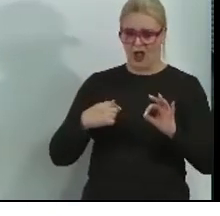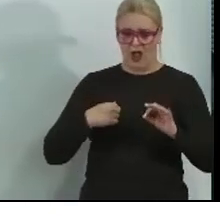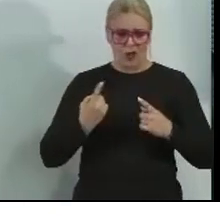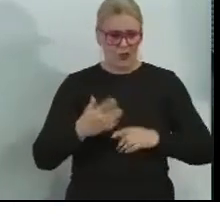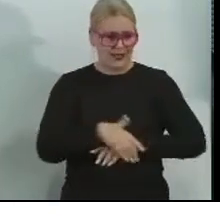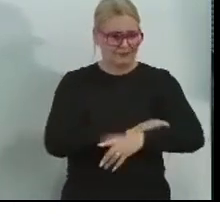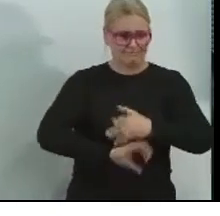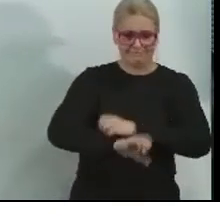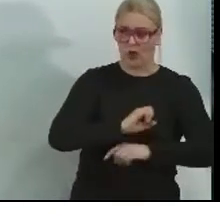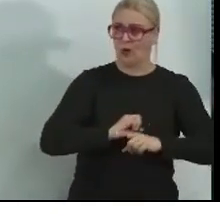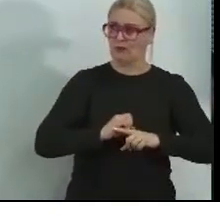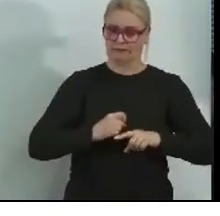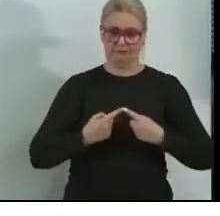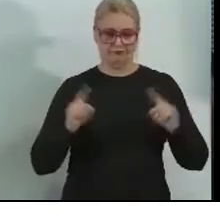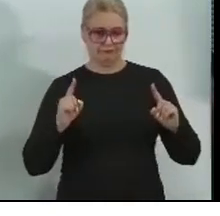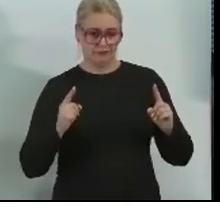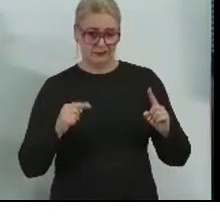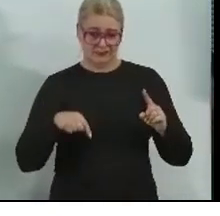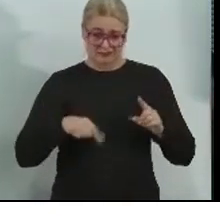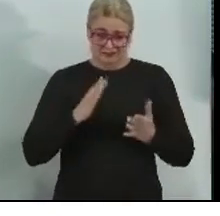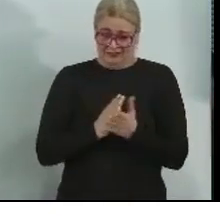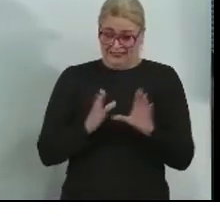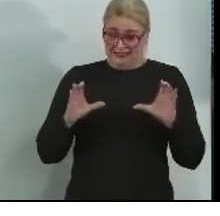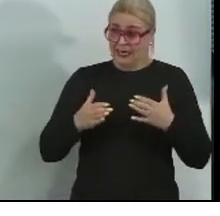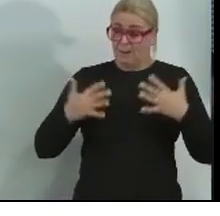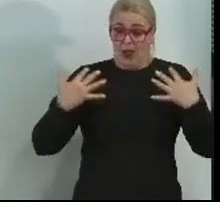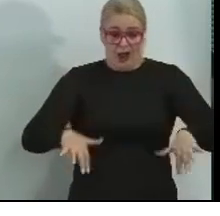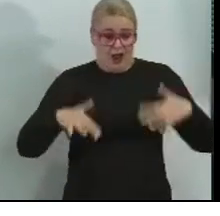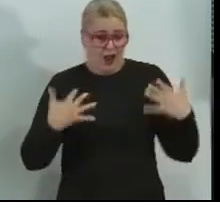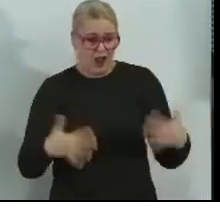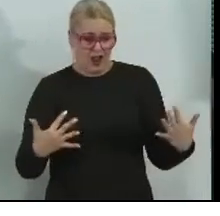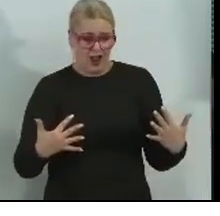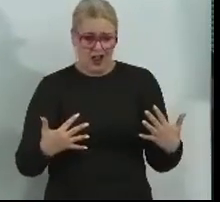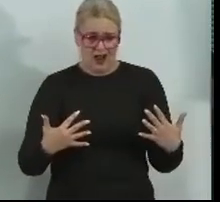really understand the collective barriers and the things that people wanted to talk about.